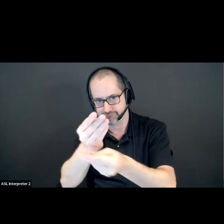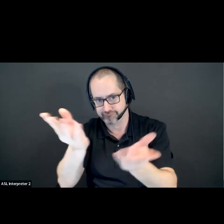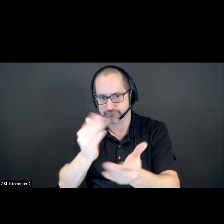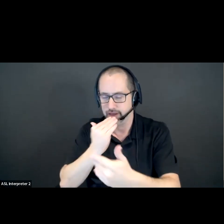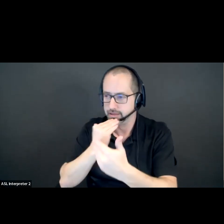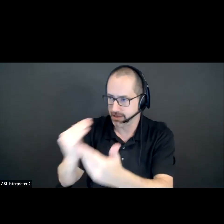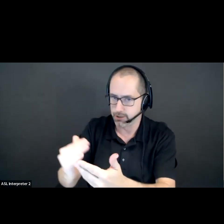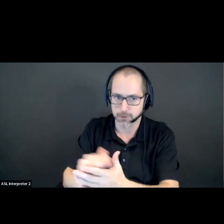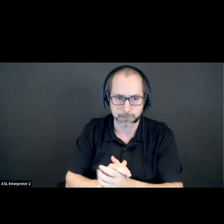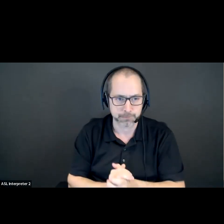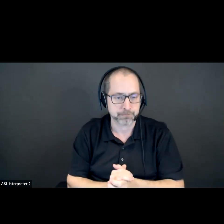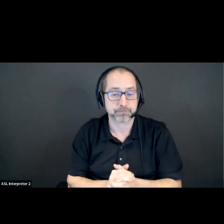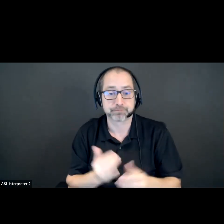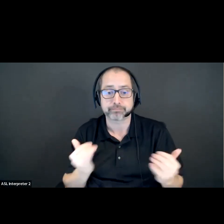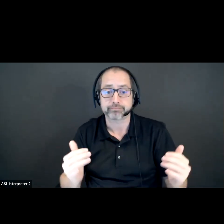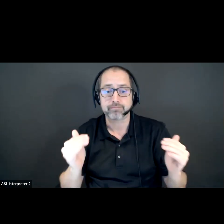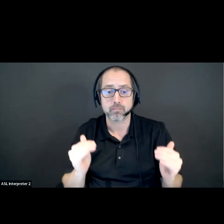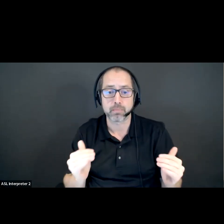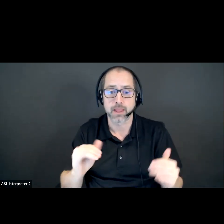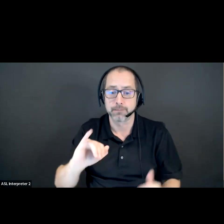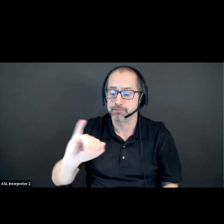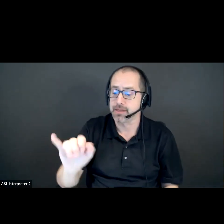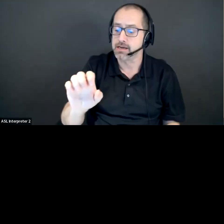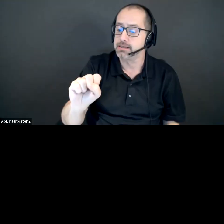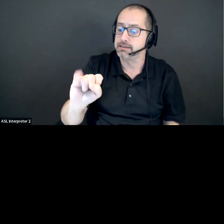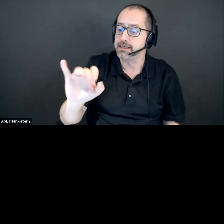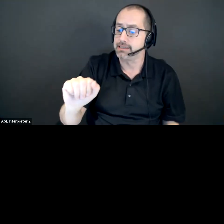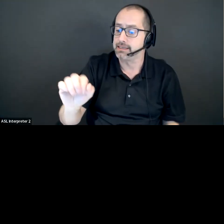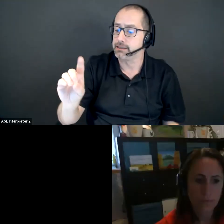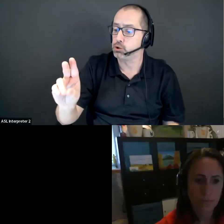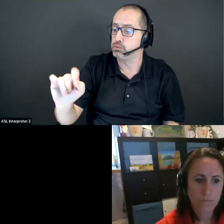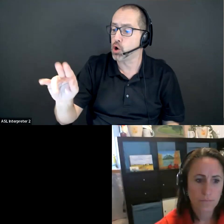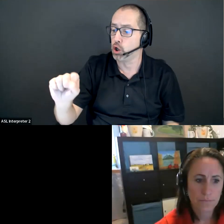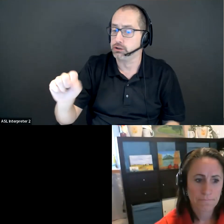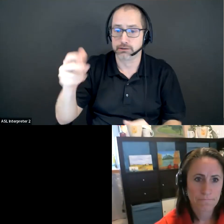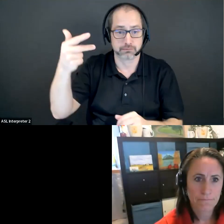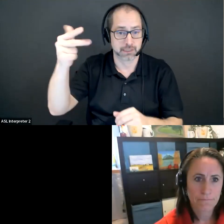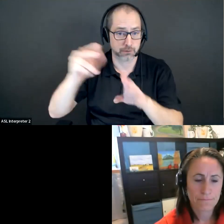I would like to now ask Jessica DeMars to turn on her camera and talk to us a little